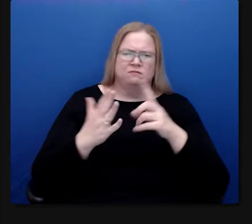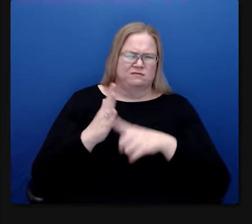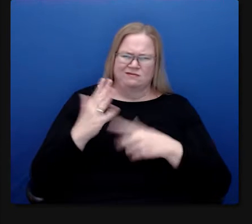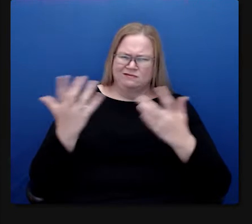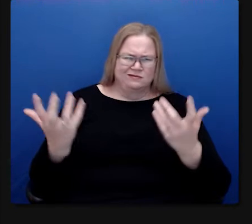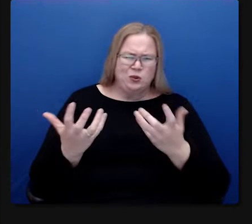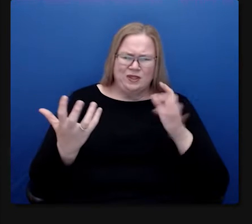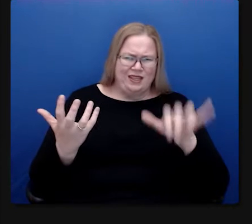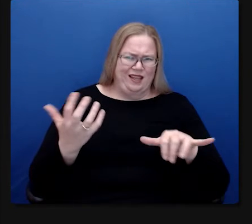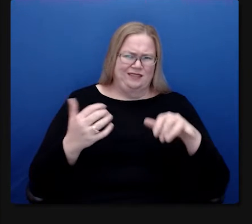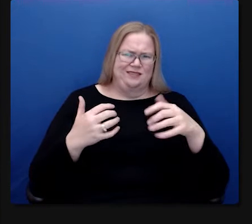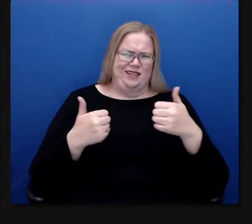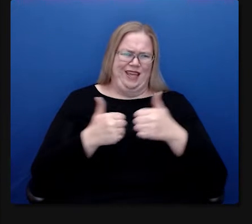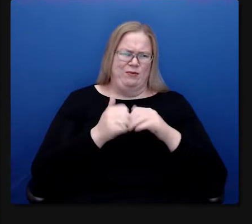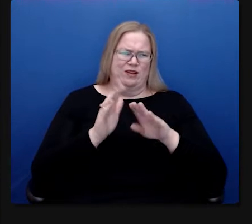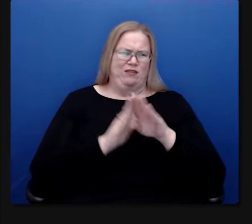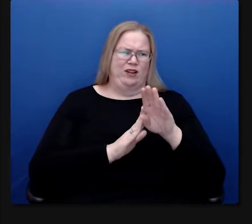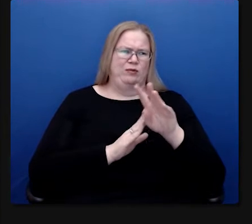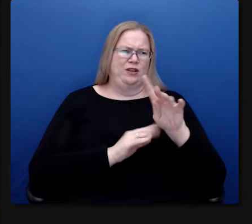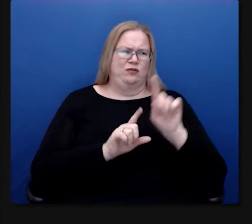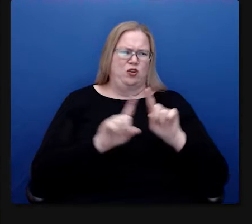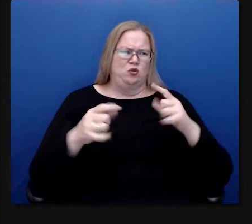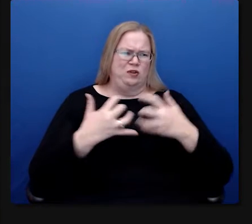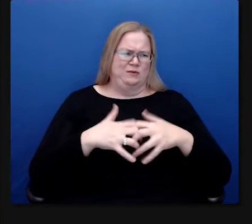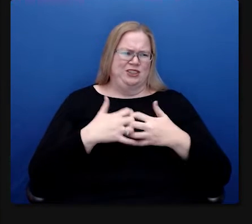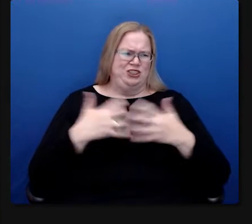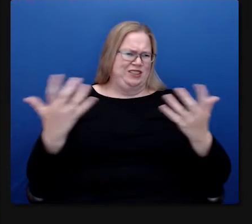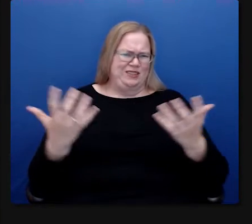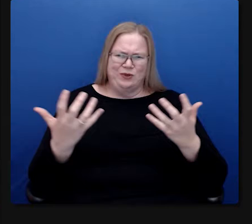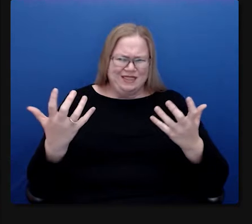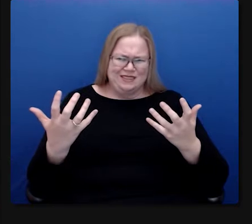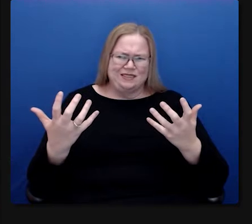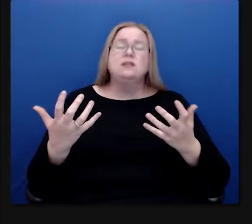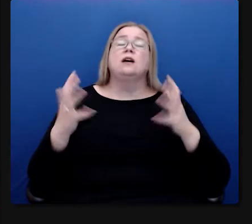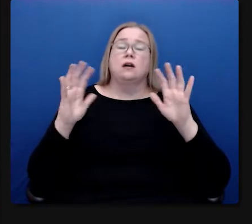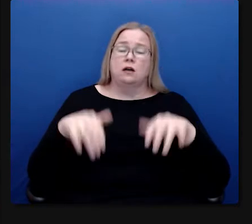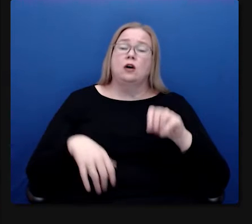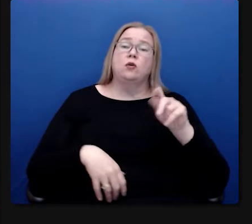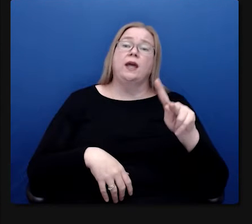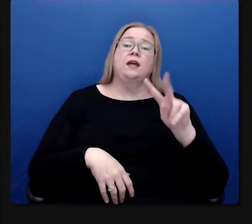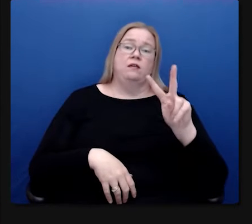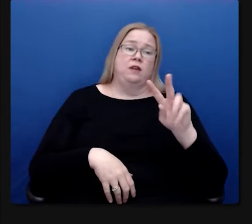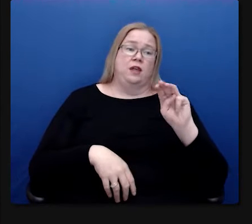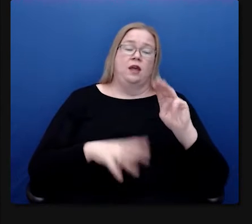What is the Game Development Virtual Machine? The Game Development Virtual Machine is a VM offering in Azure,